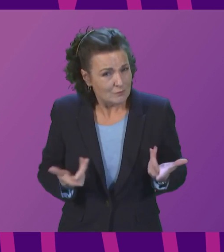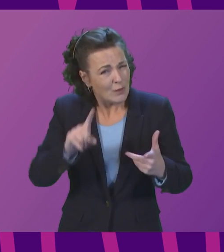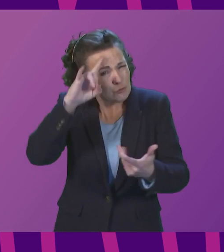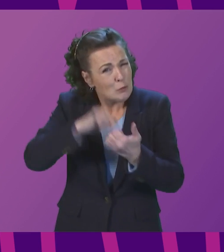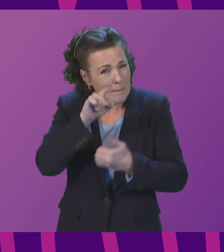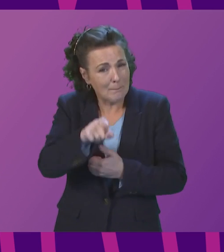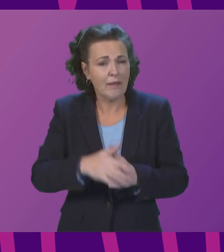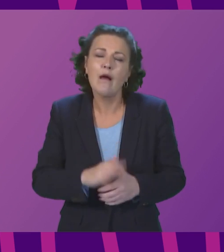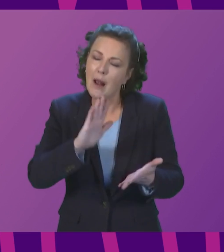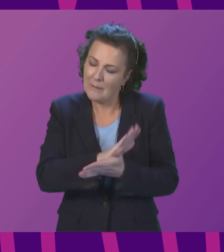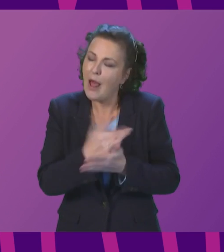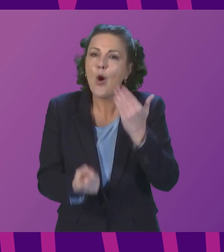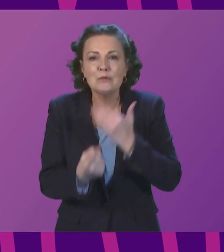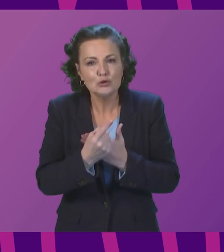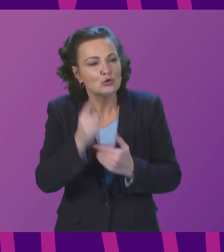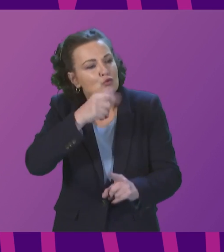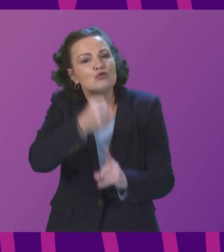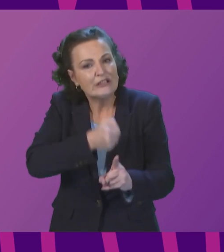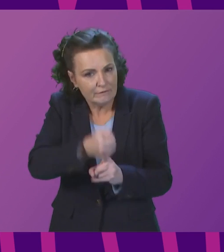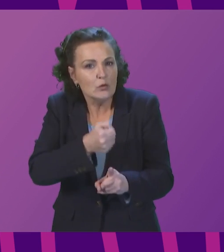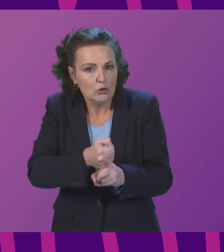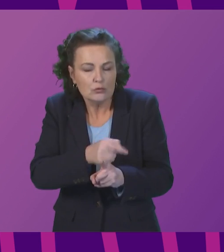and I am glad to have the opportunity to underline and emphasise it.